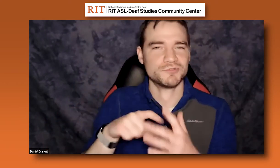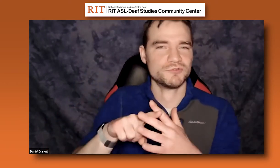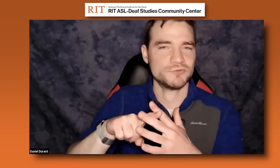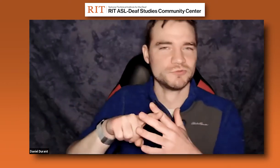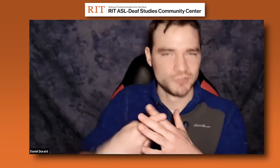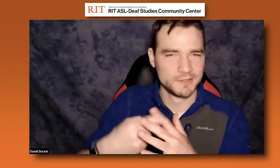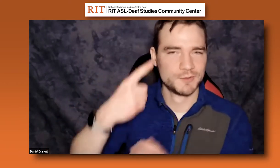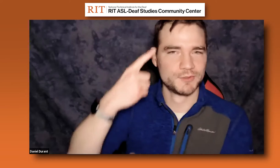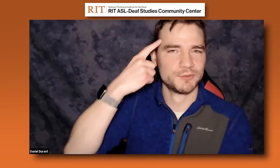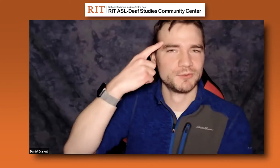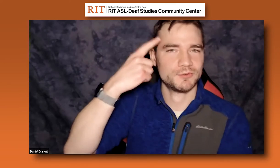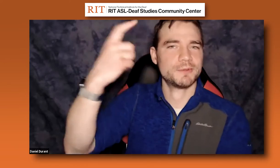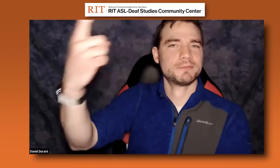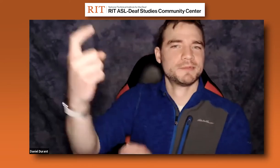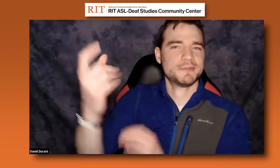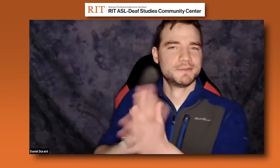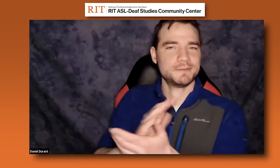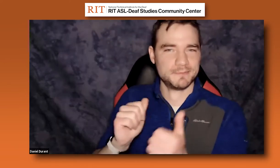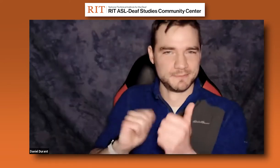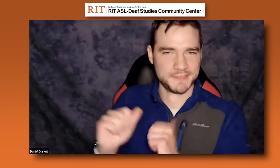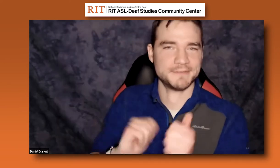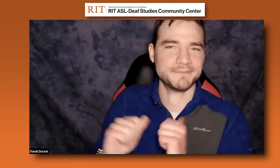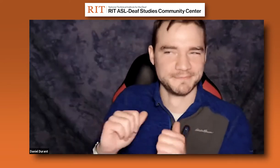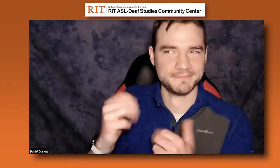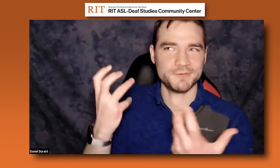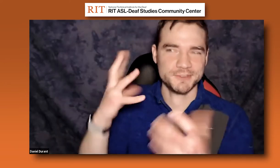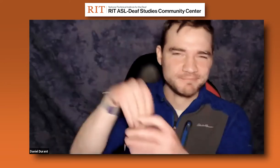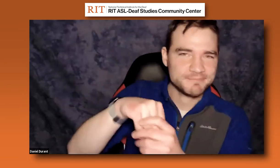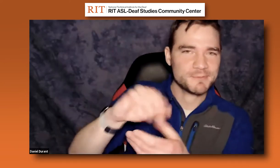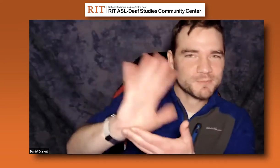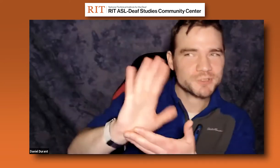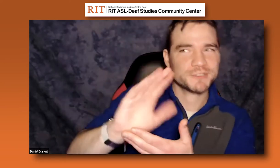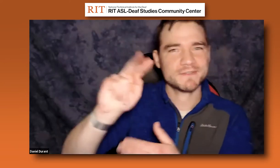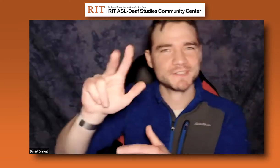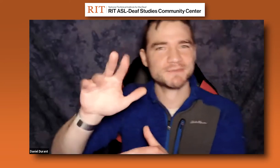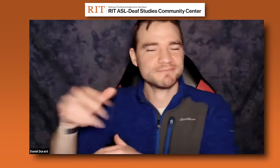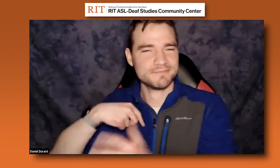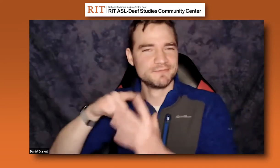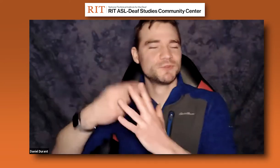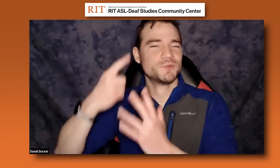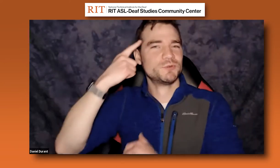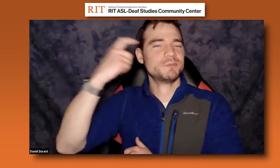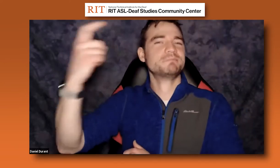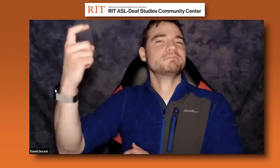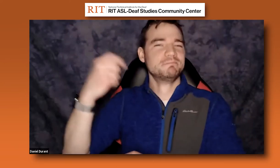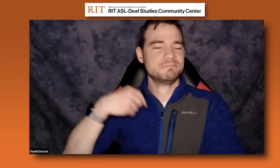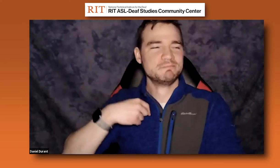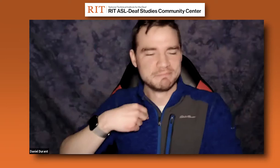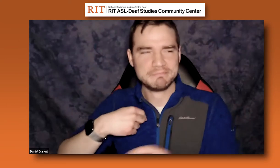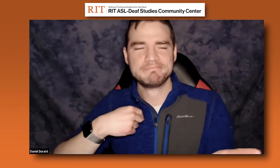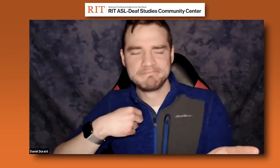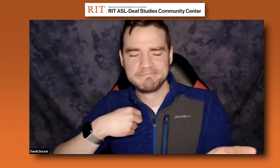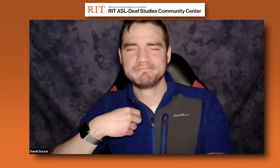and so that, at that point, was when I started to dream about being a professional actor.